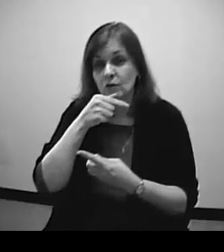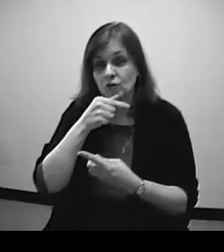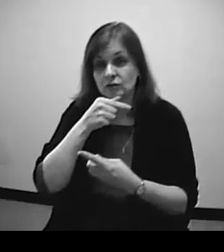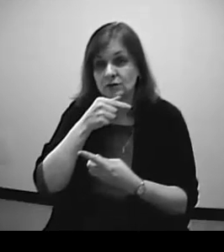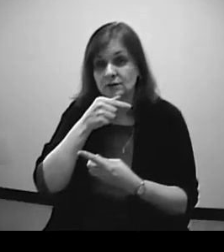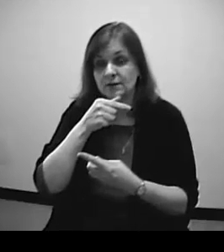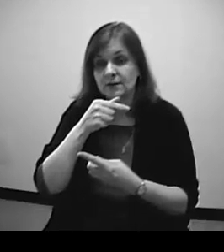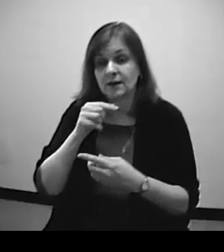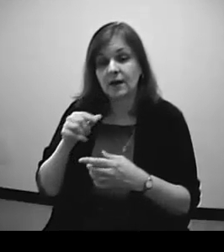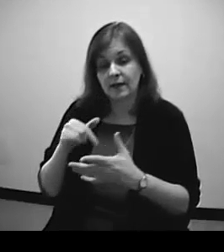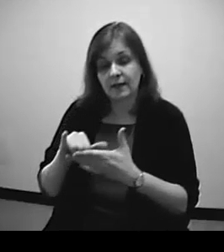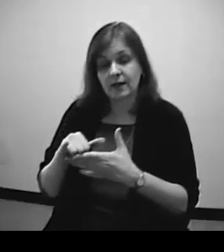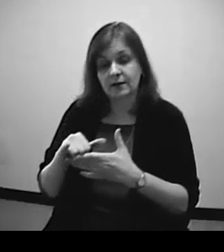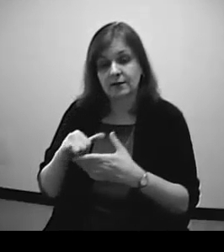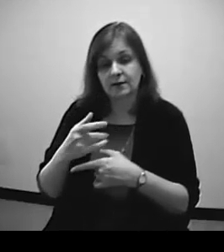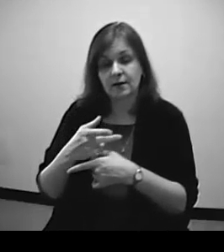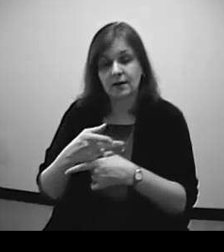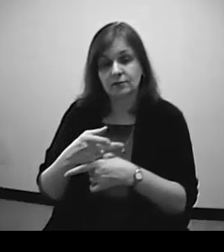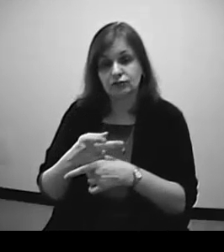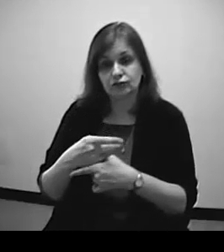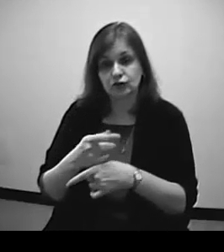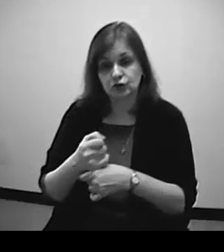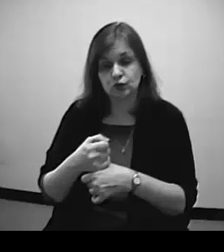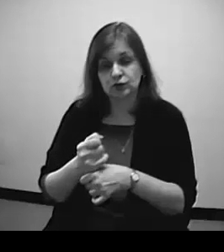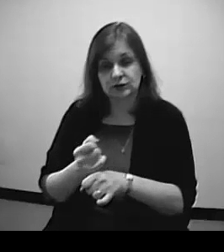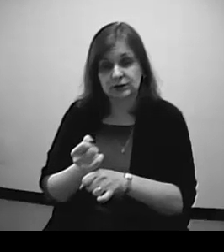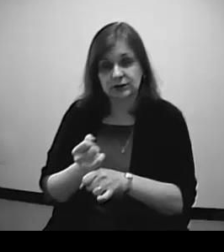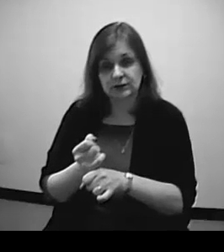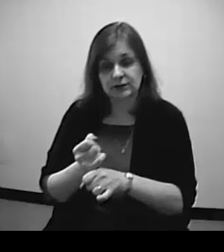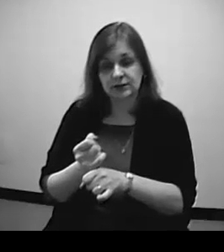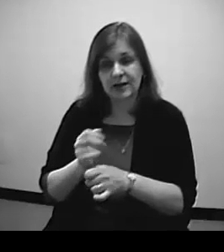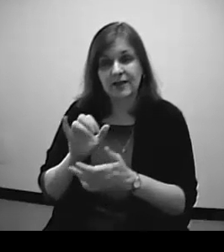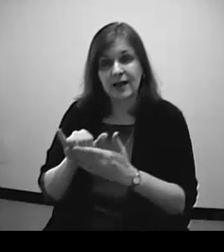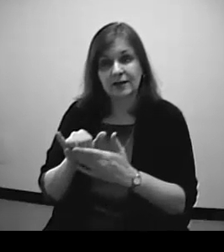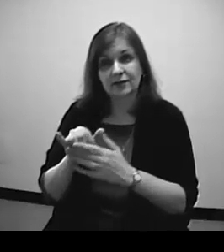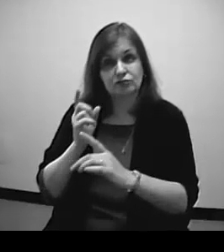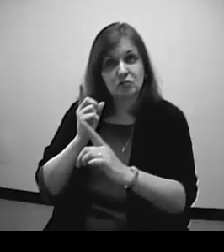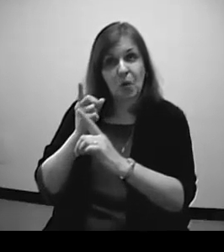glucose is the product that the